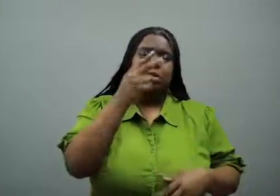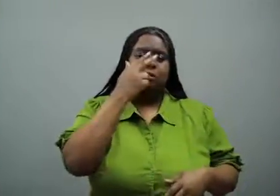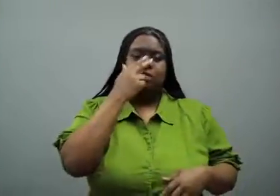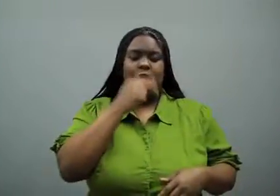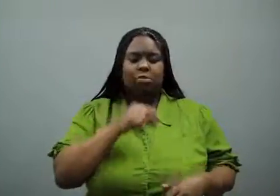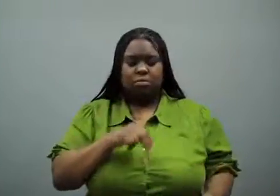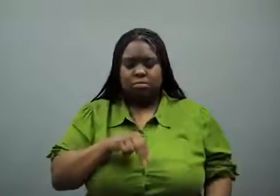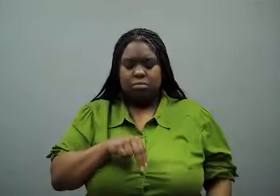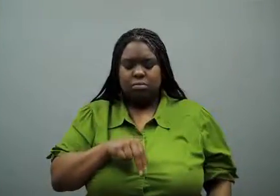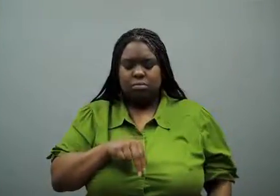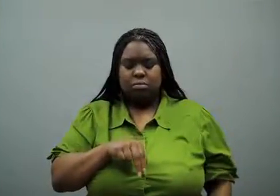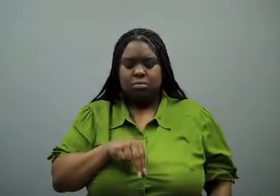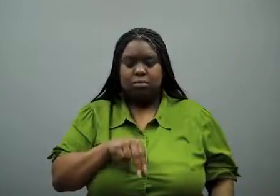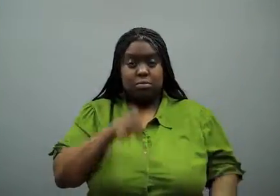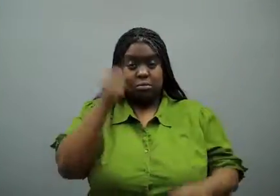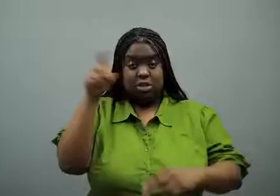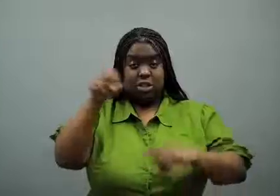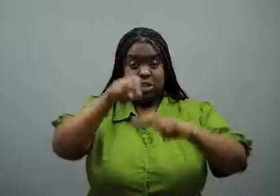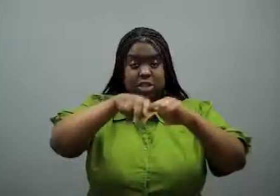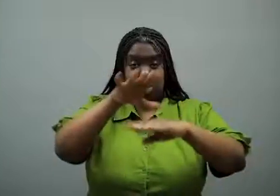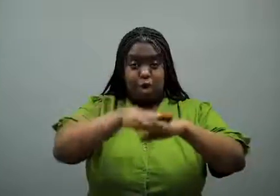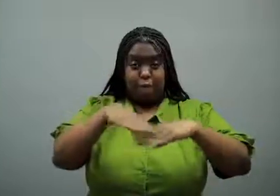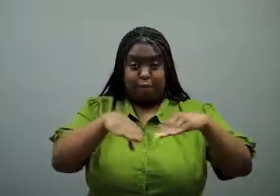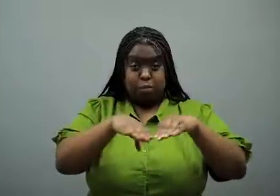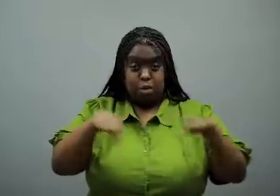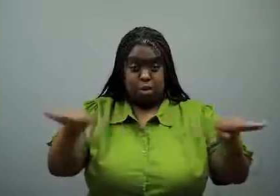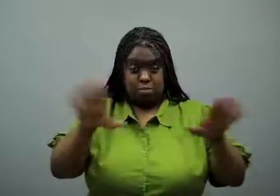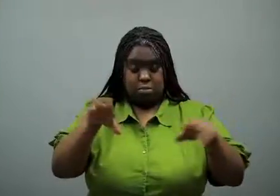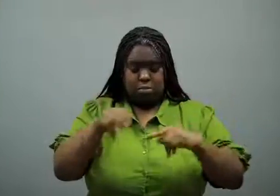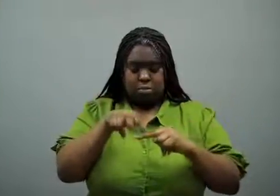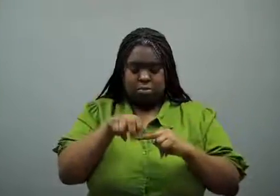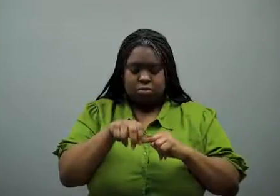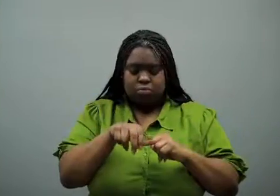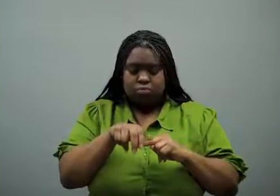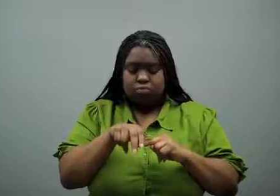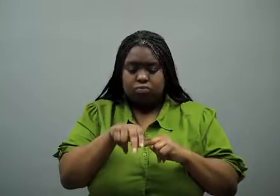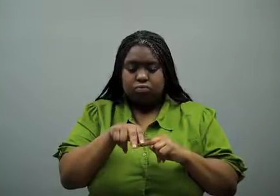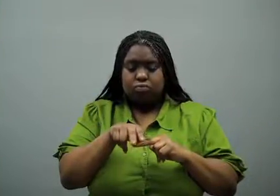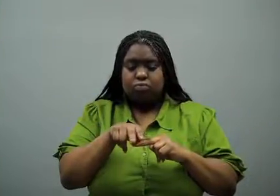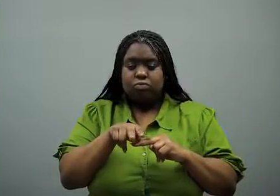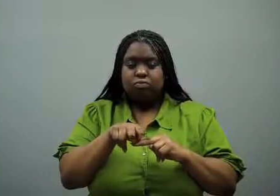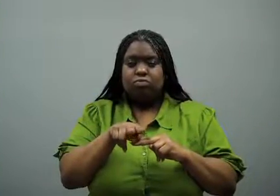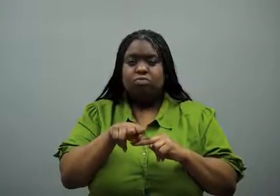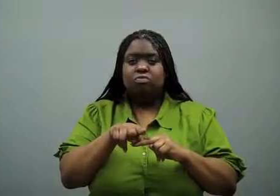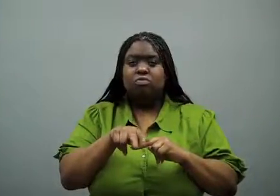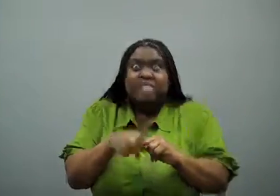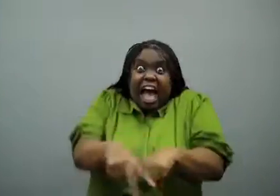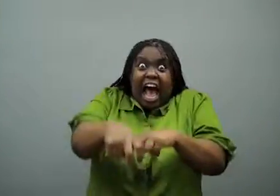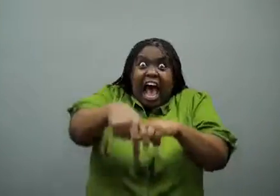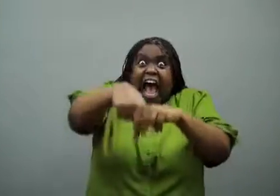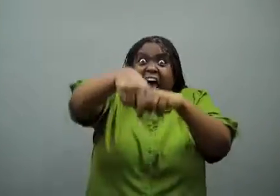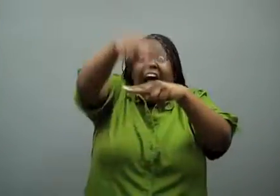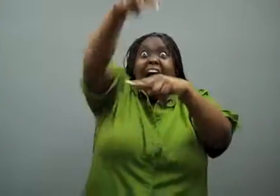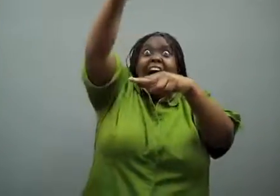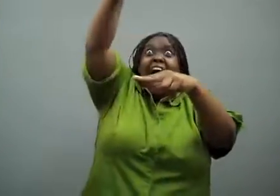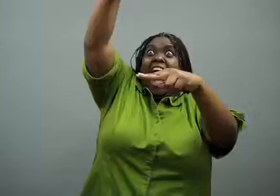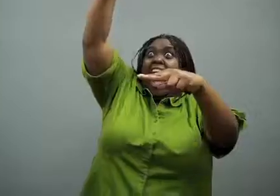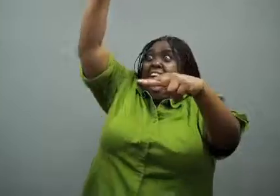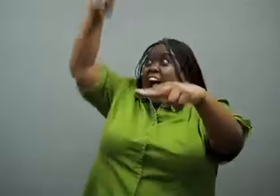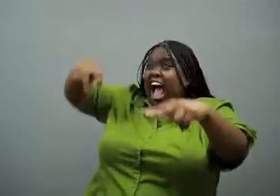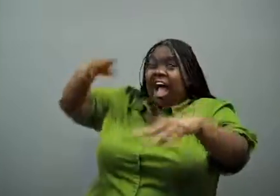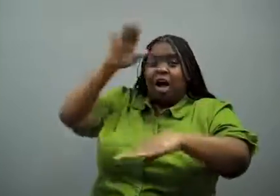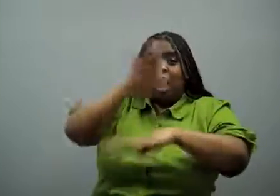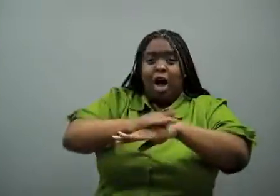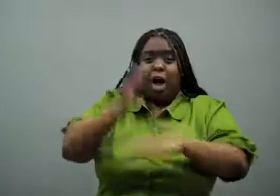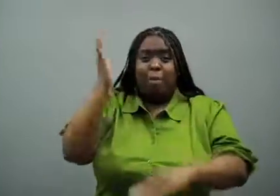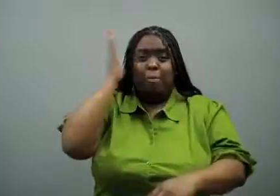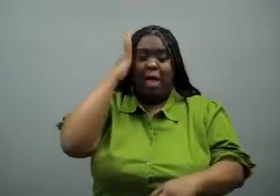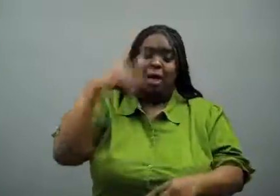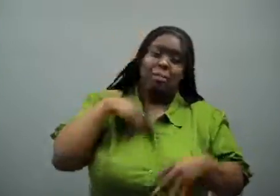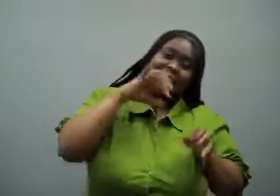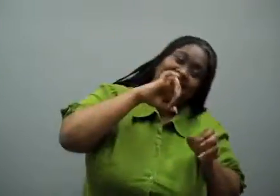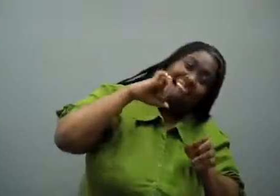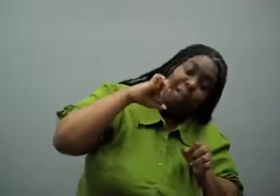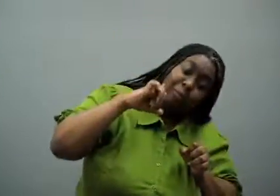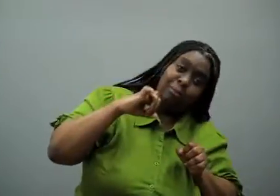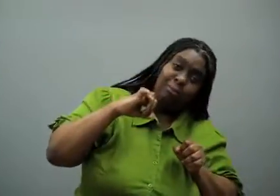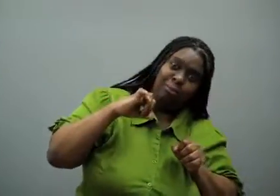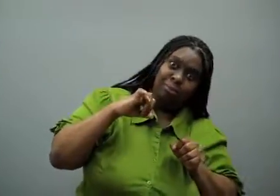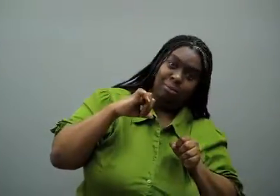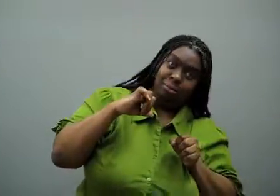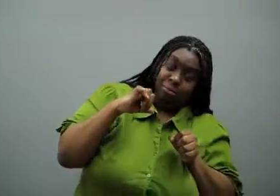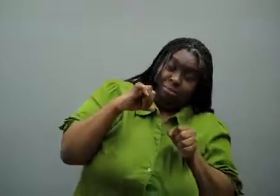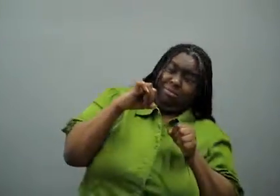Now she was sitting on the floor. This was funny. She looked up at me